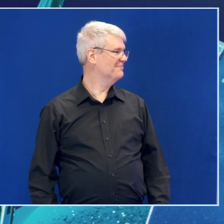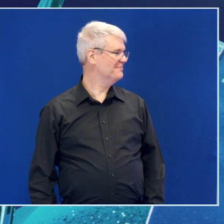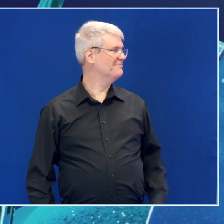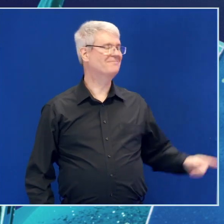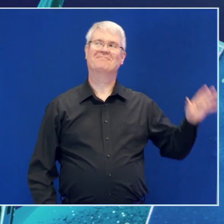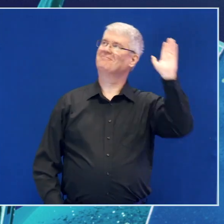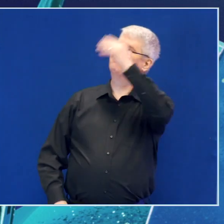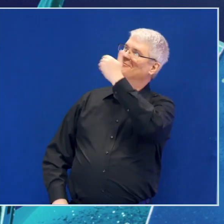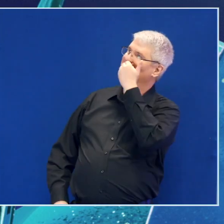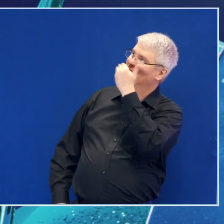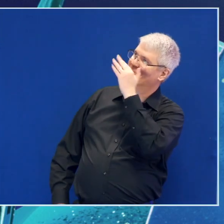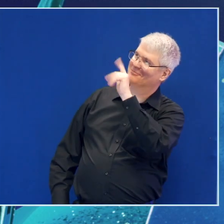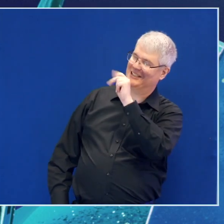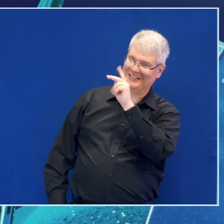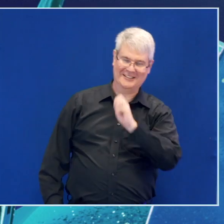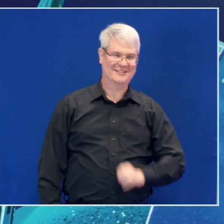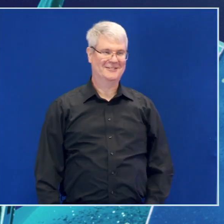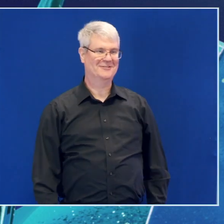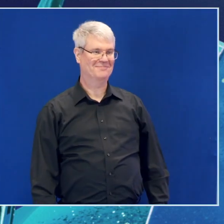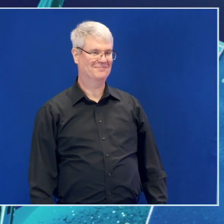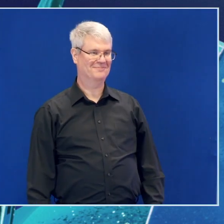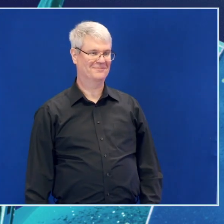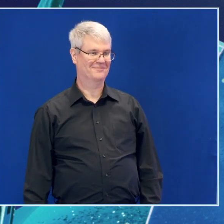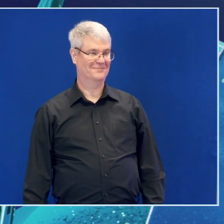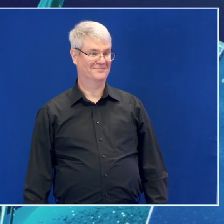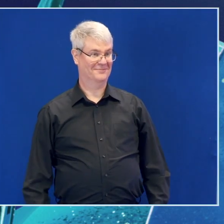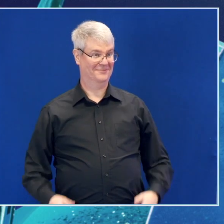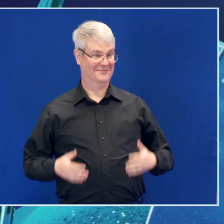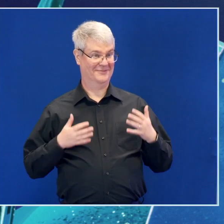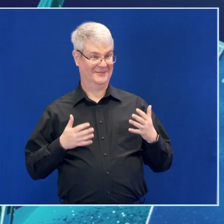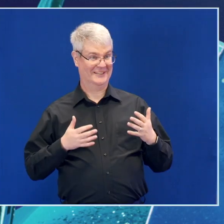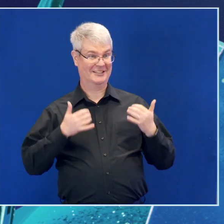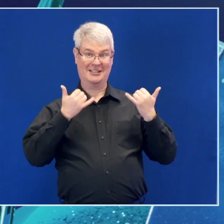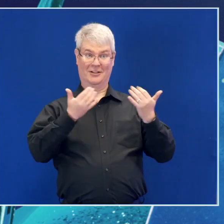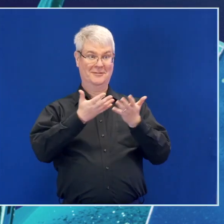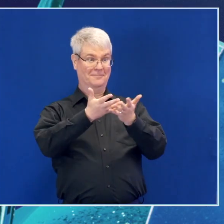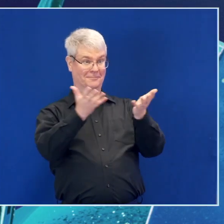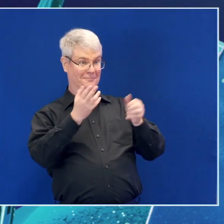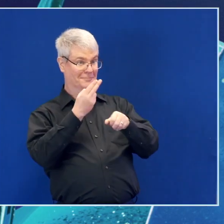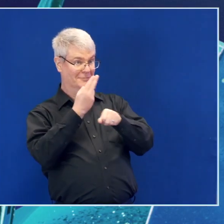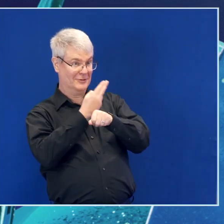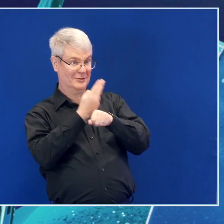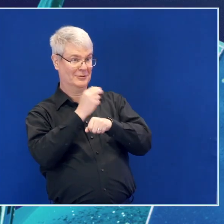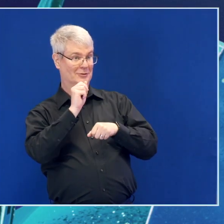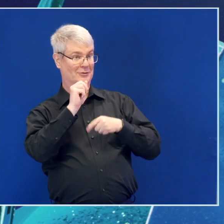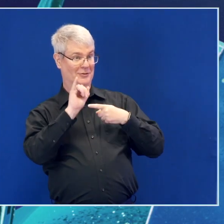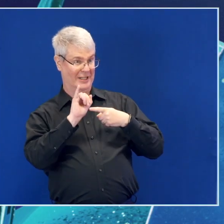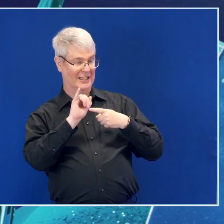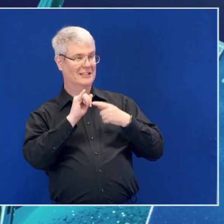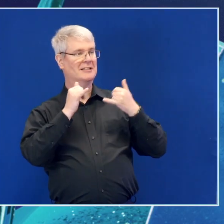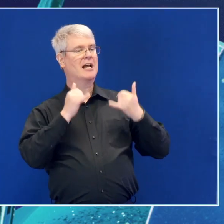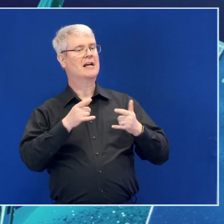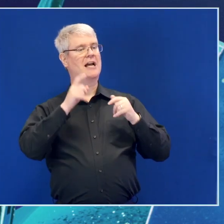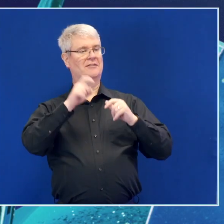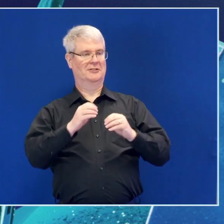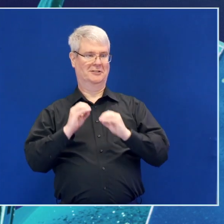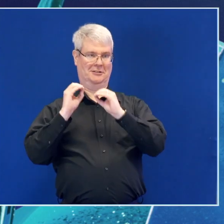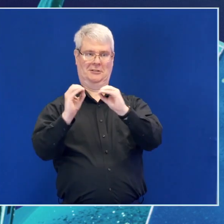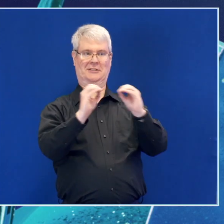So you can use AI to teach you how to use AI. That's right. And it actually really does work.